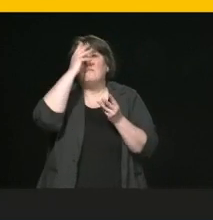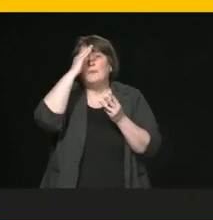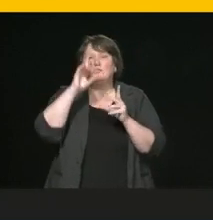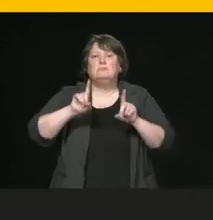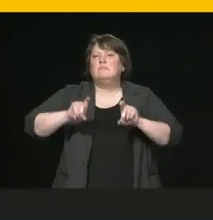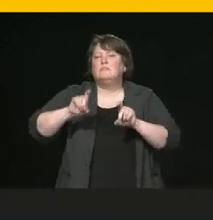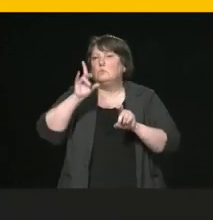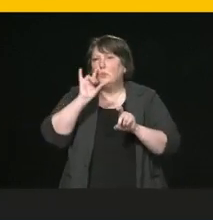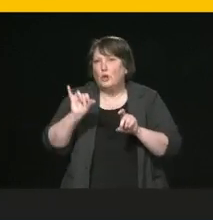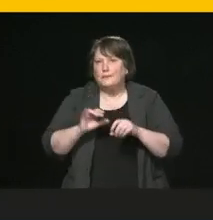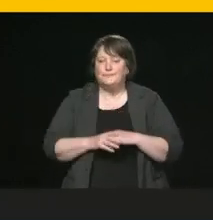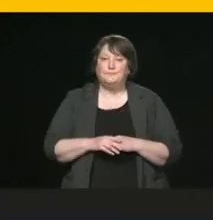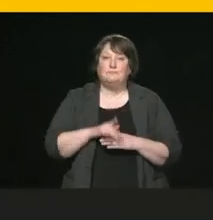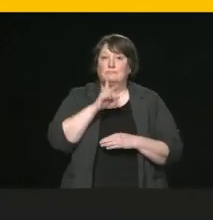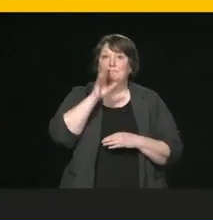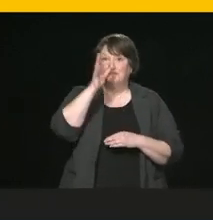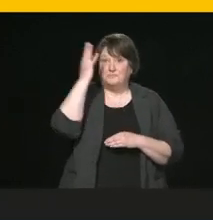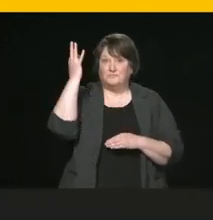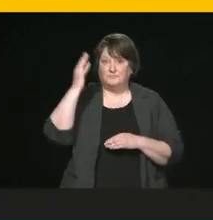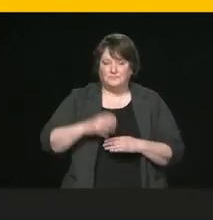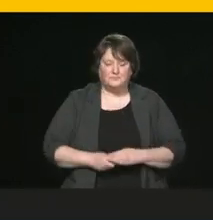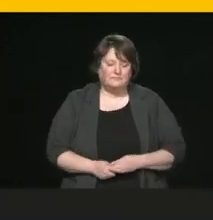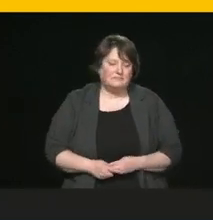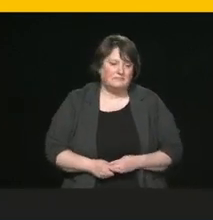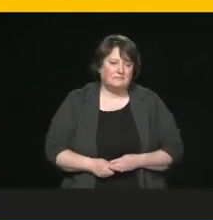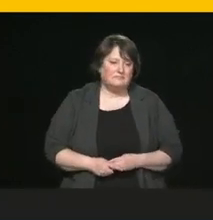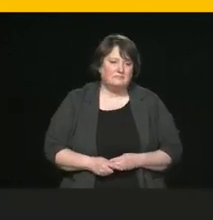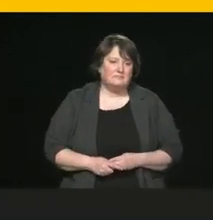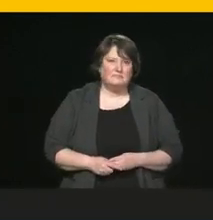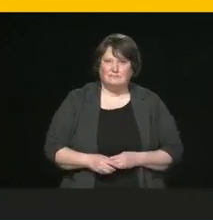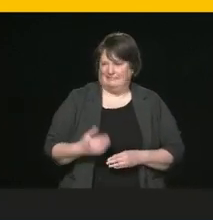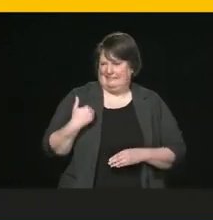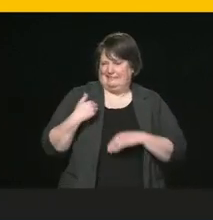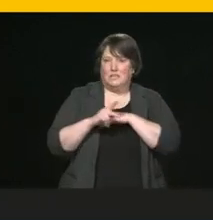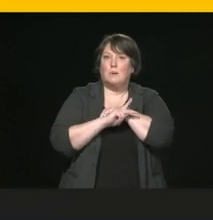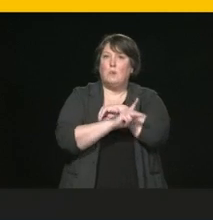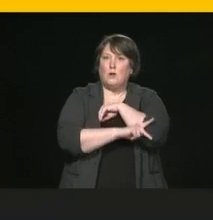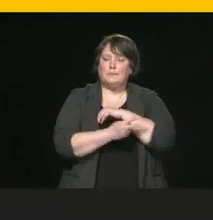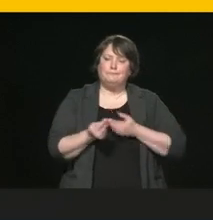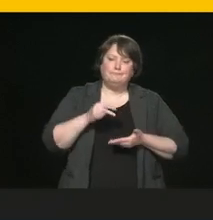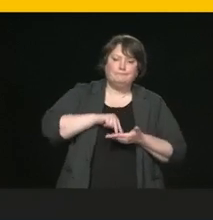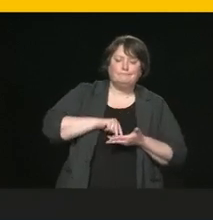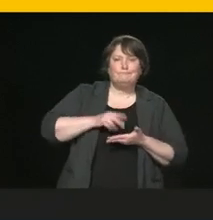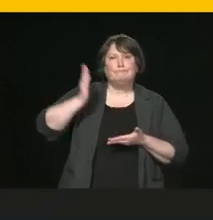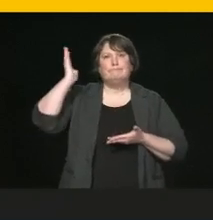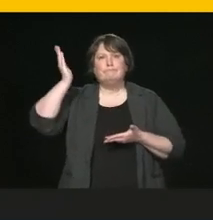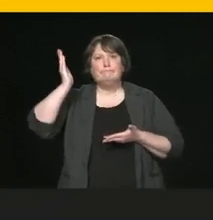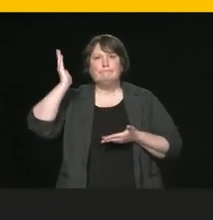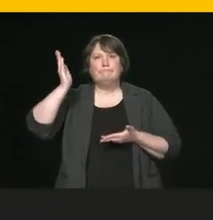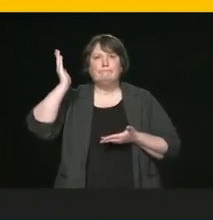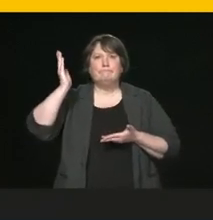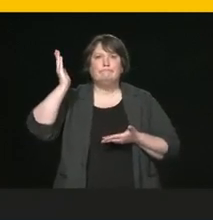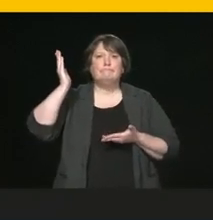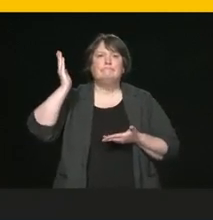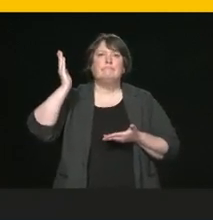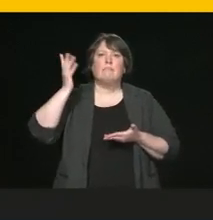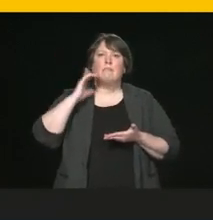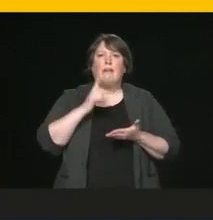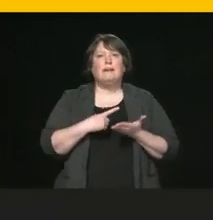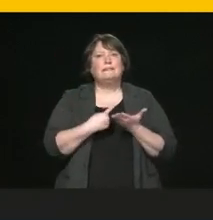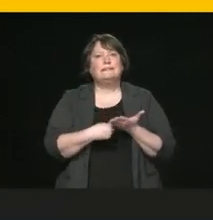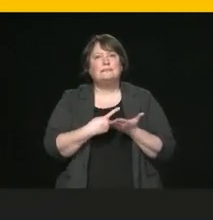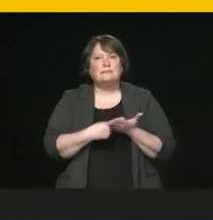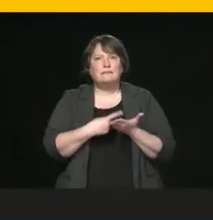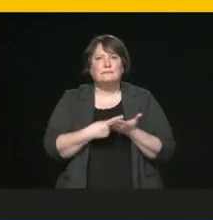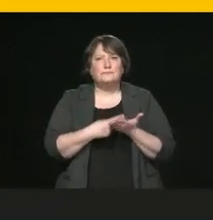ABOUT WHERE WE ARE WITH TESTING.